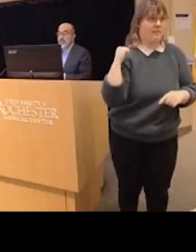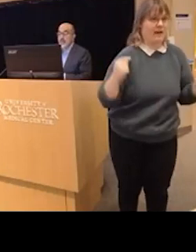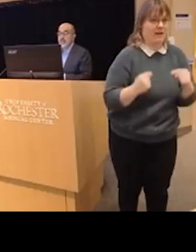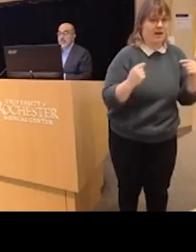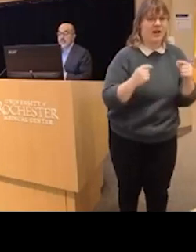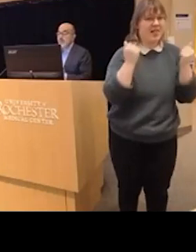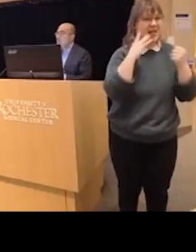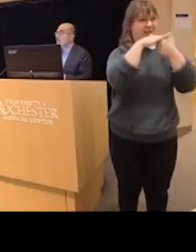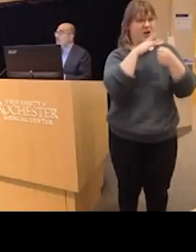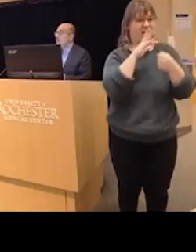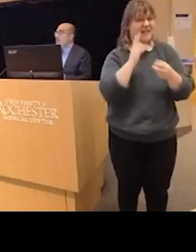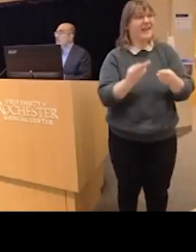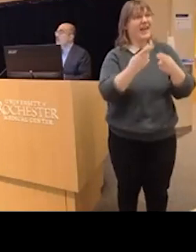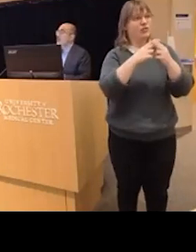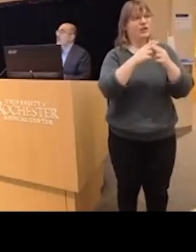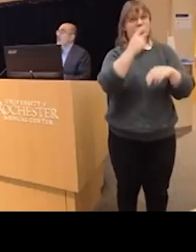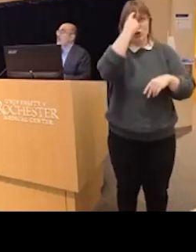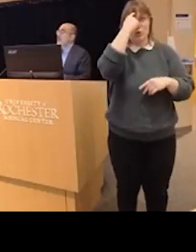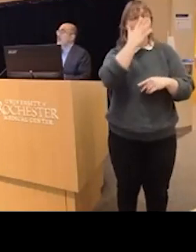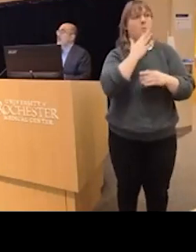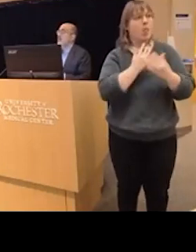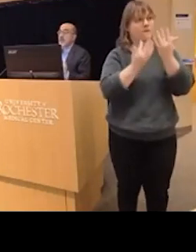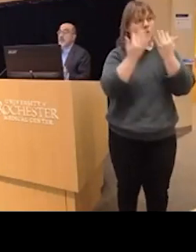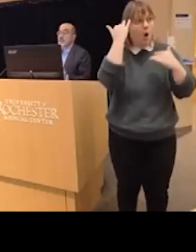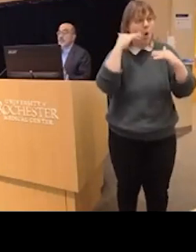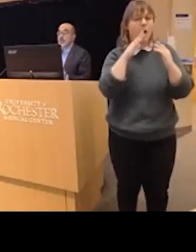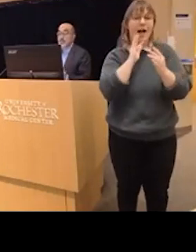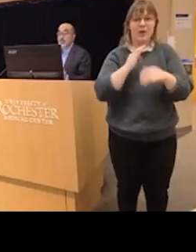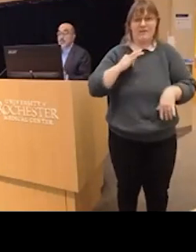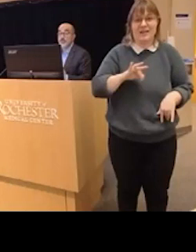of the areas have increased cerebral blood flow and um their advantages for measuring cerebral